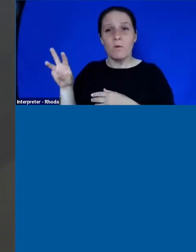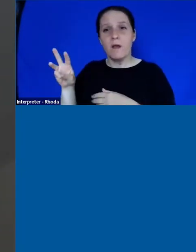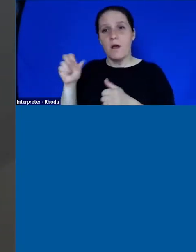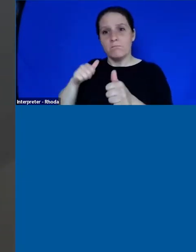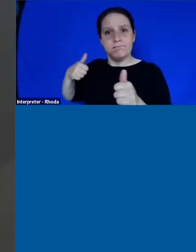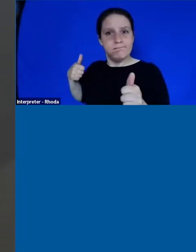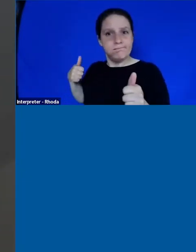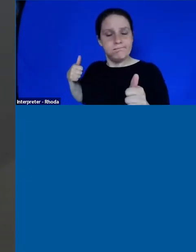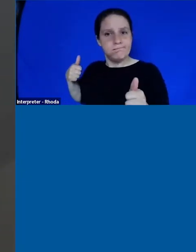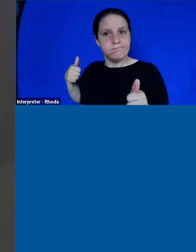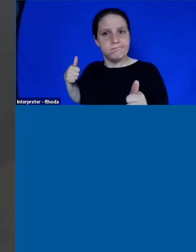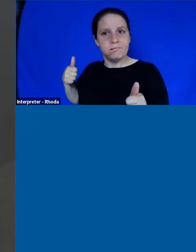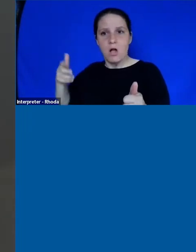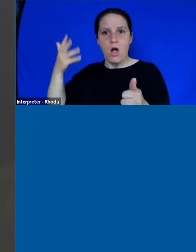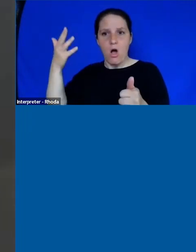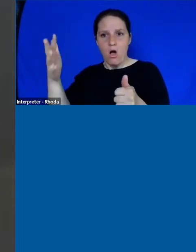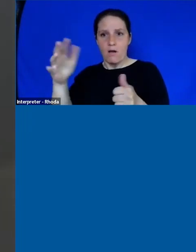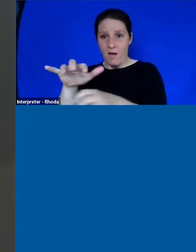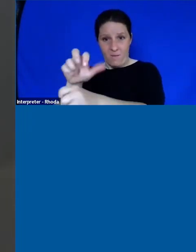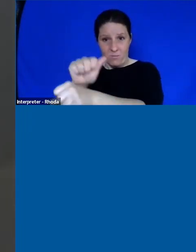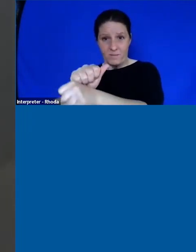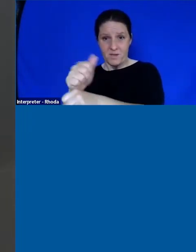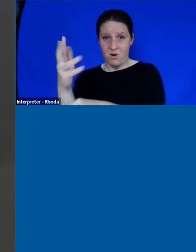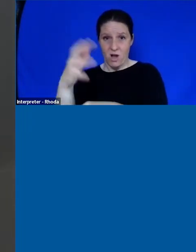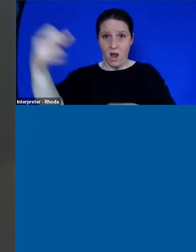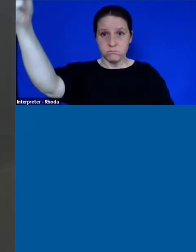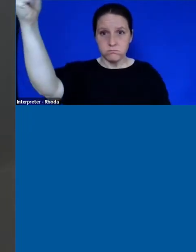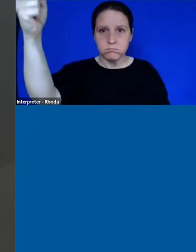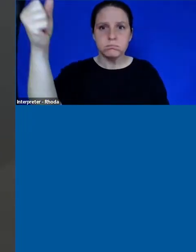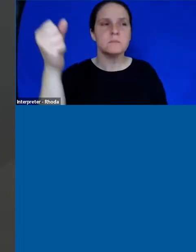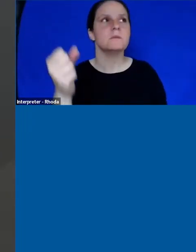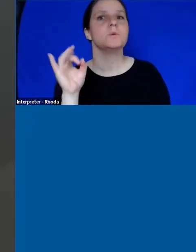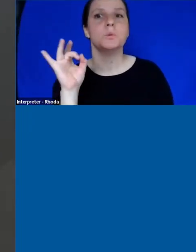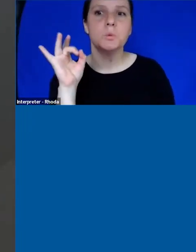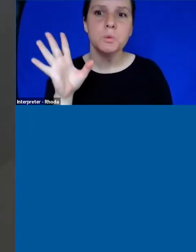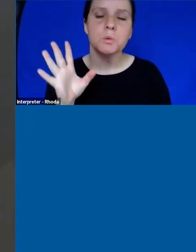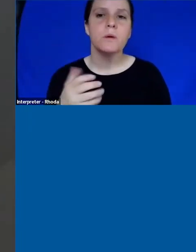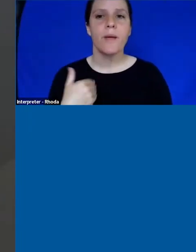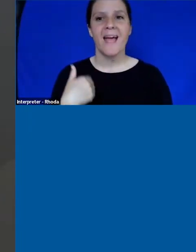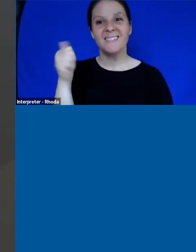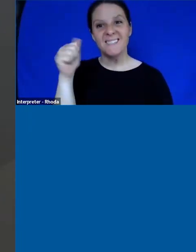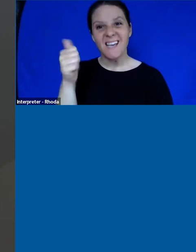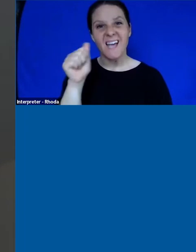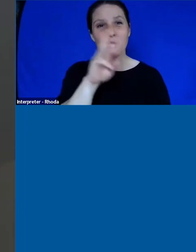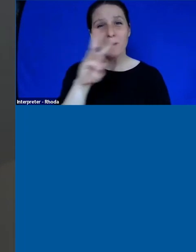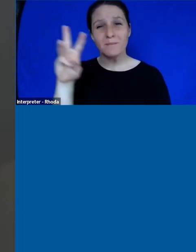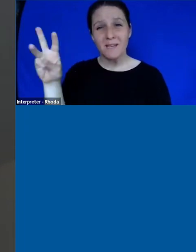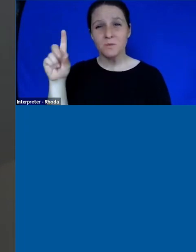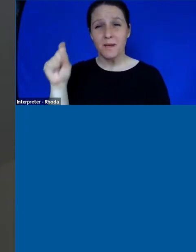And of course, I don't know about you, but here in the Bay Area, we had 10 different websites we needed to check for those appointments.